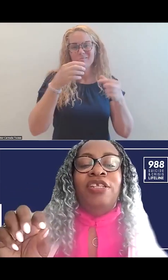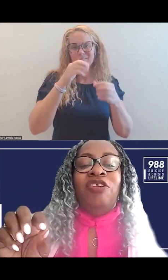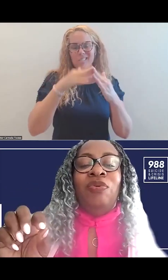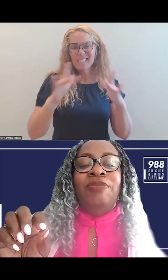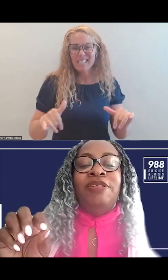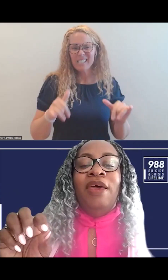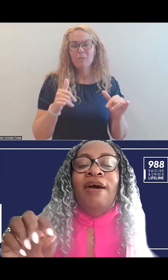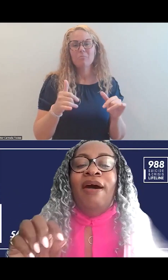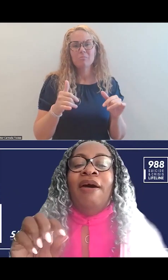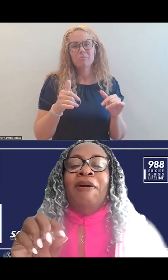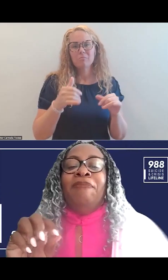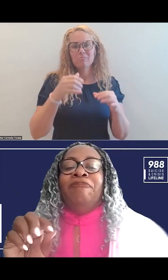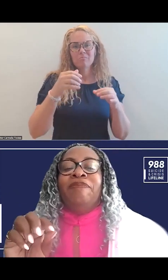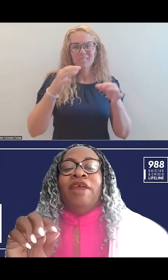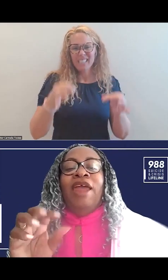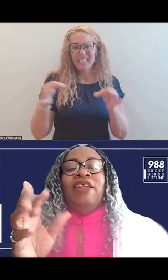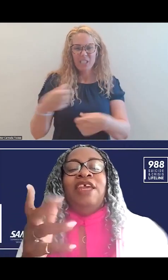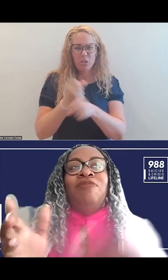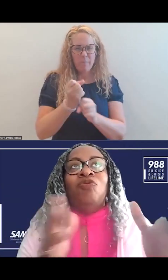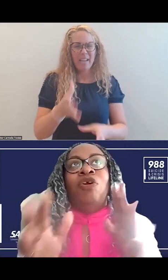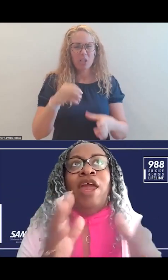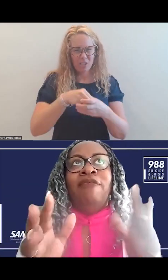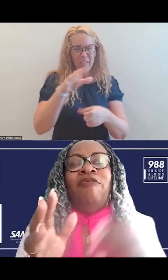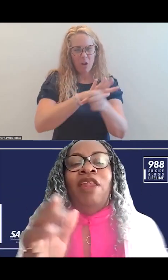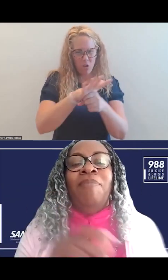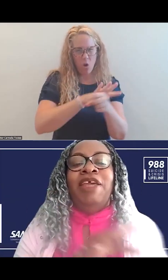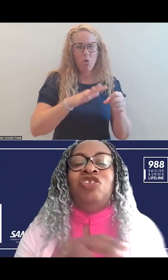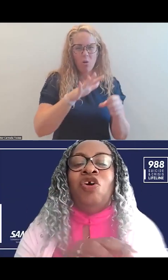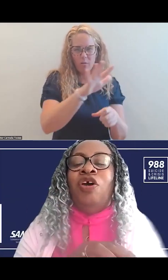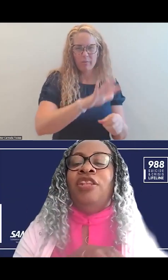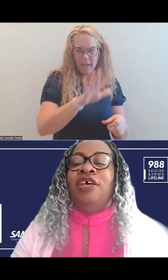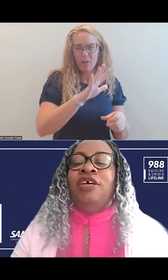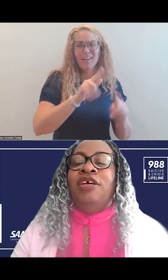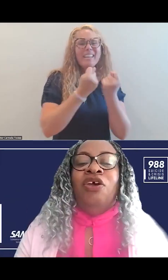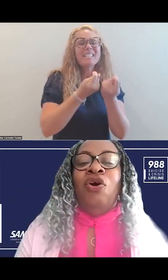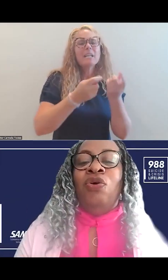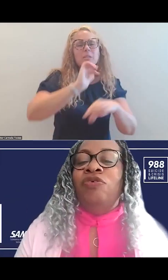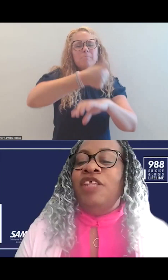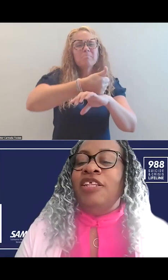CONTINUUMS AND THE TEAMS WERE DEVELOPED ON THE GOALS THAT THE